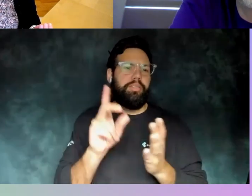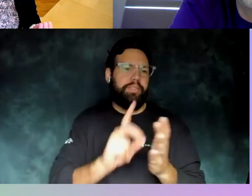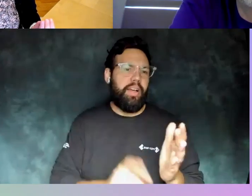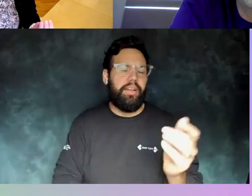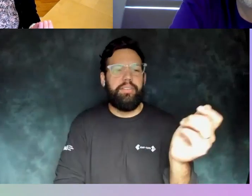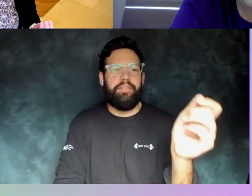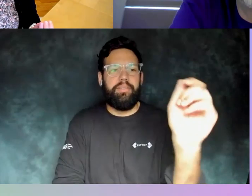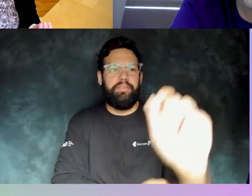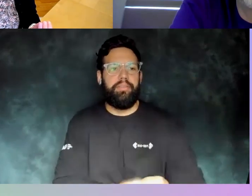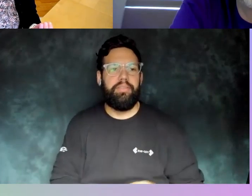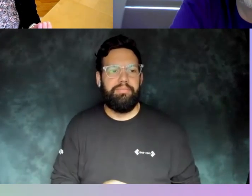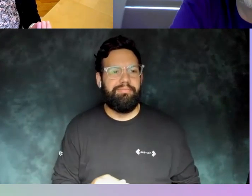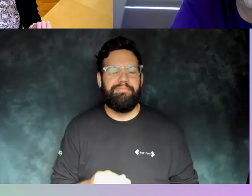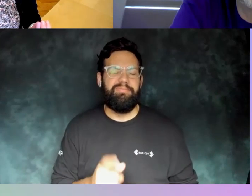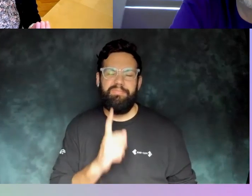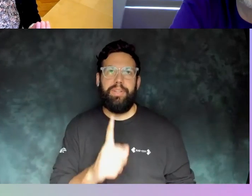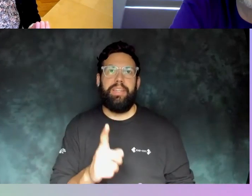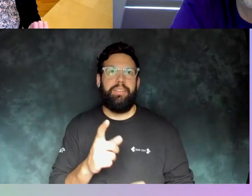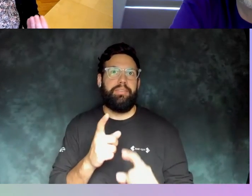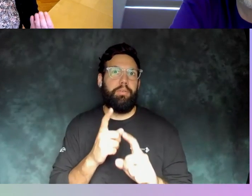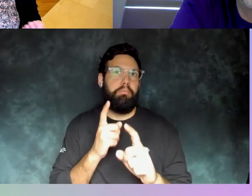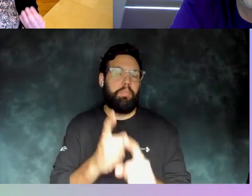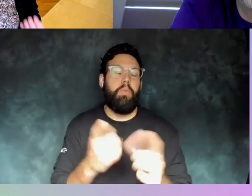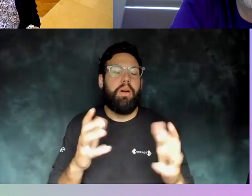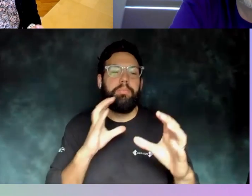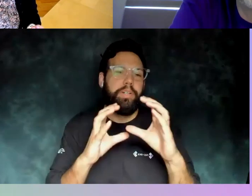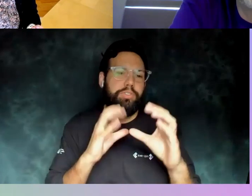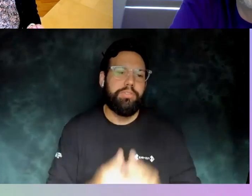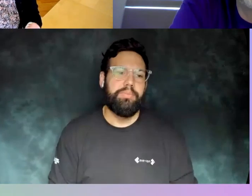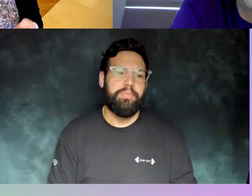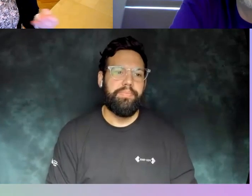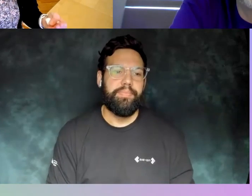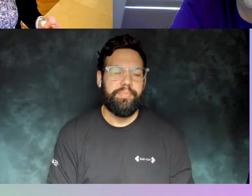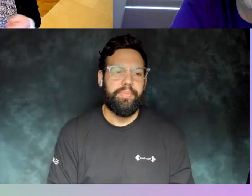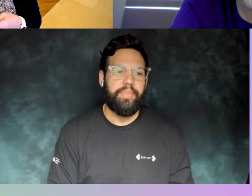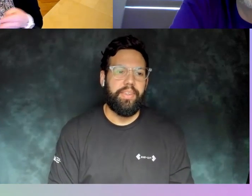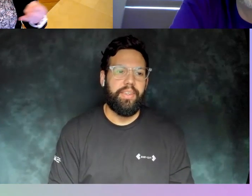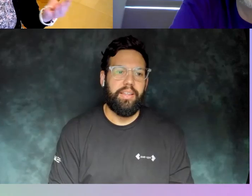together is this concept that if on the design level, what am I talking about? Telling